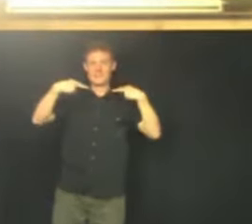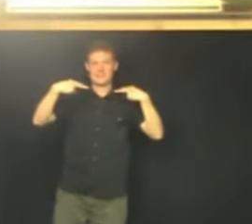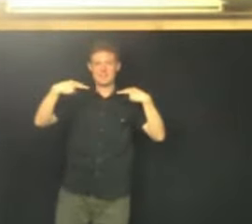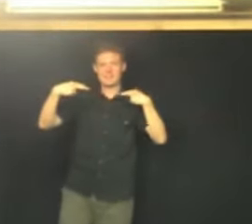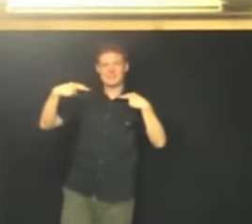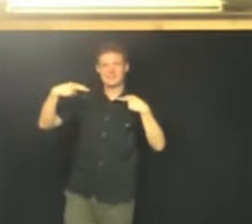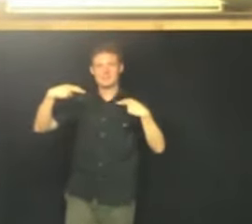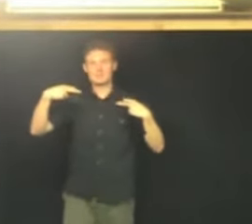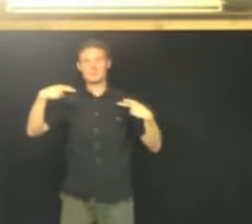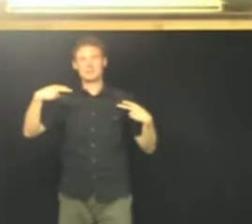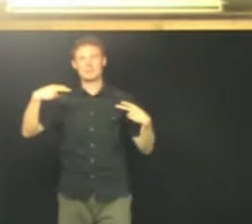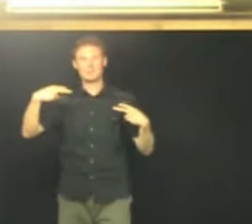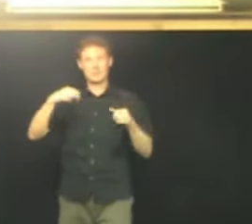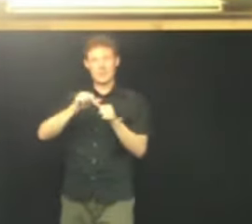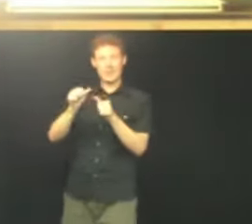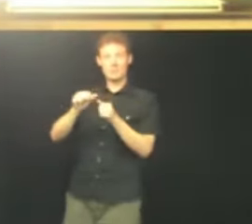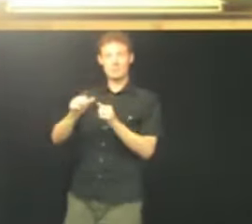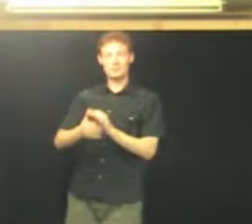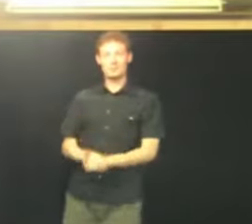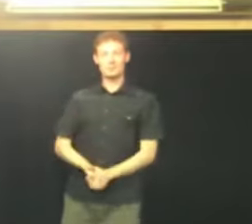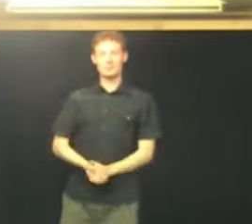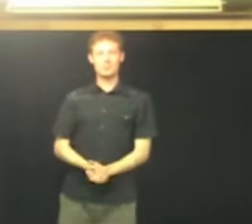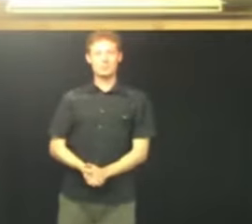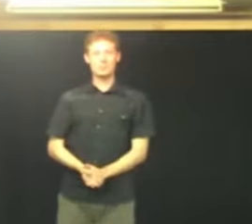Can you see me is that better?